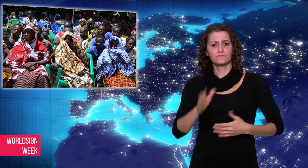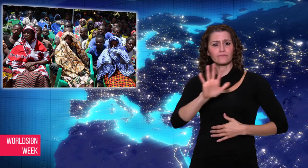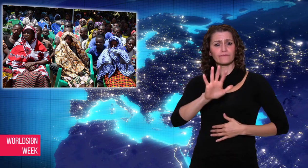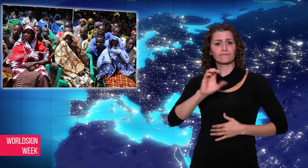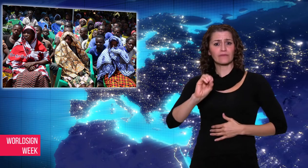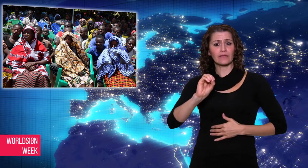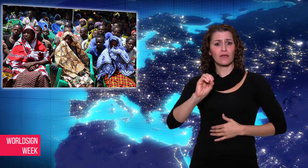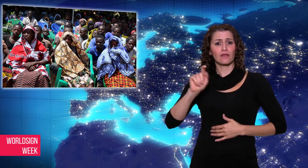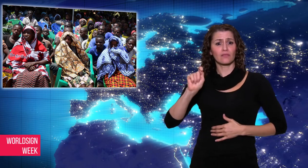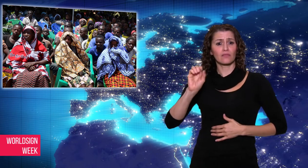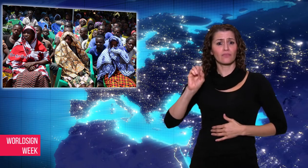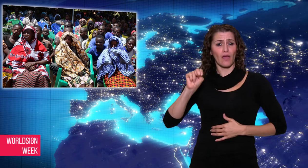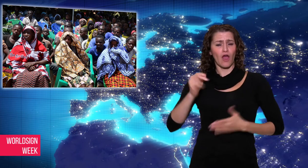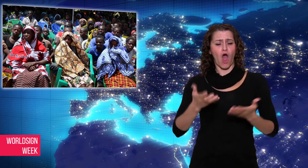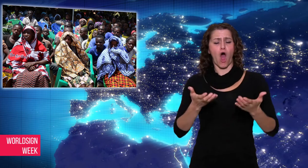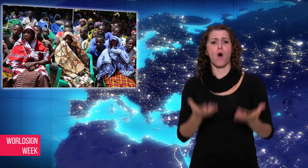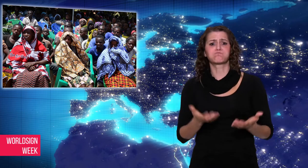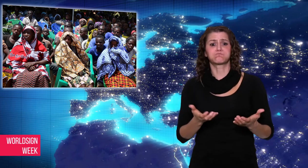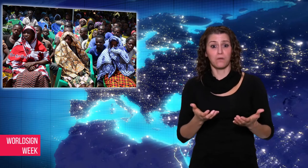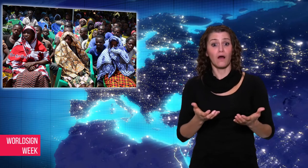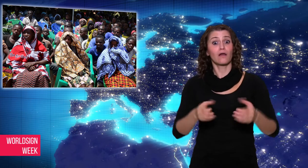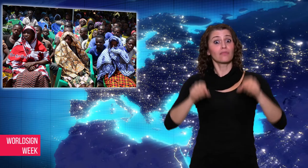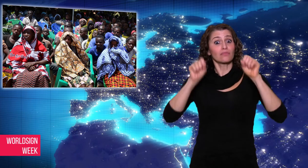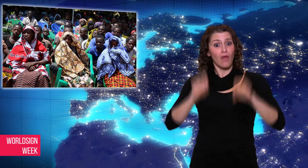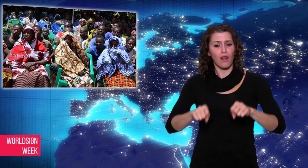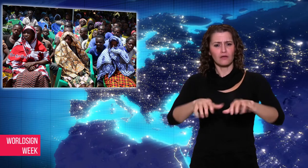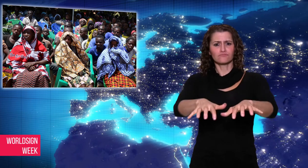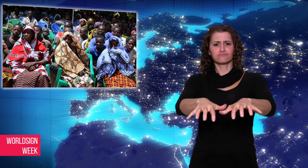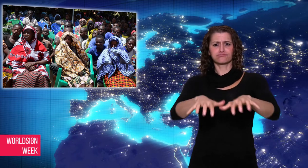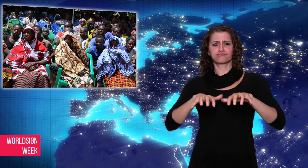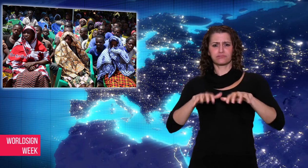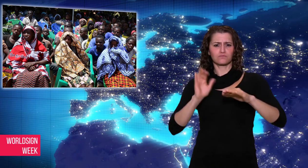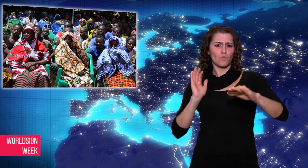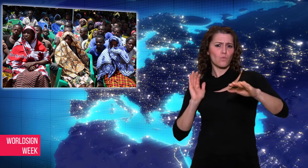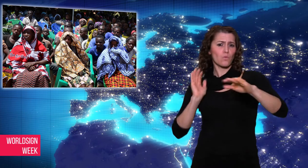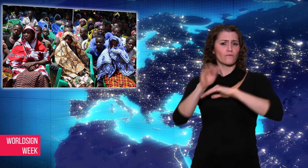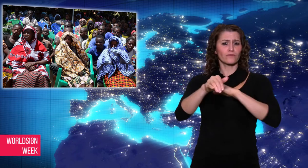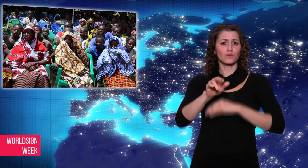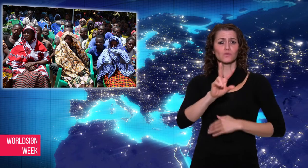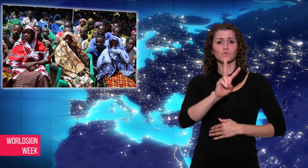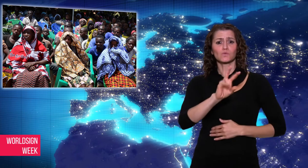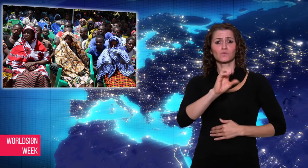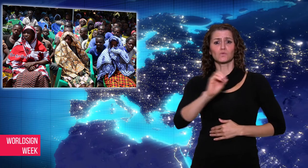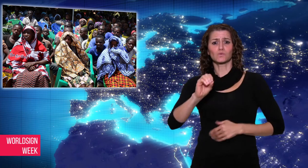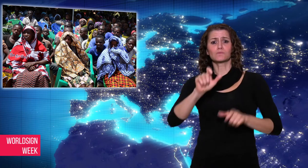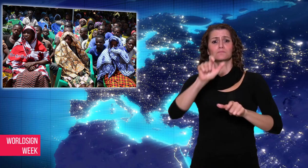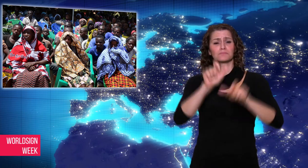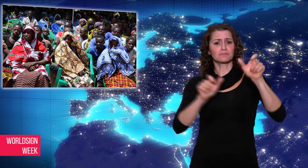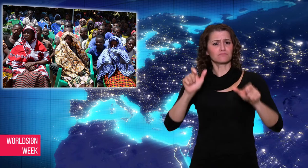and over 200 passengers as the